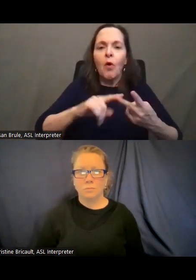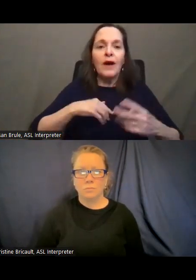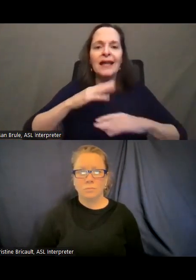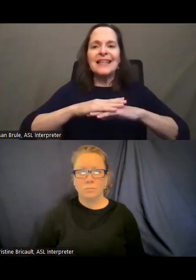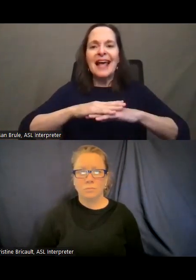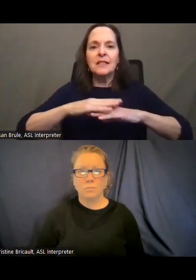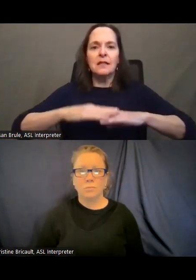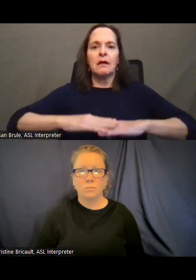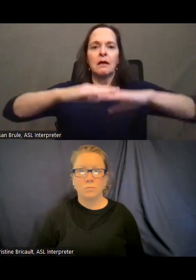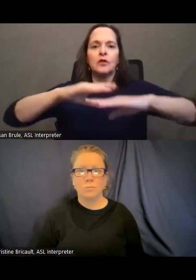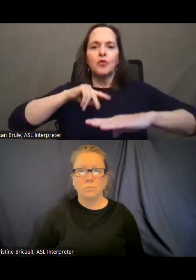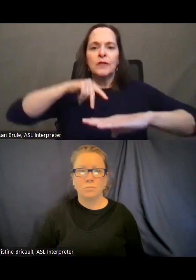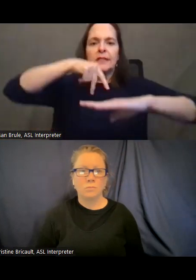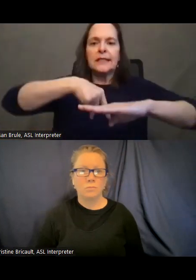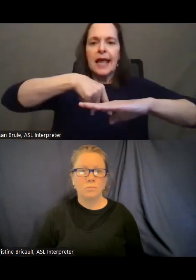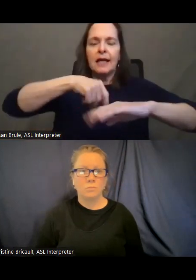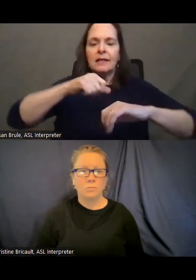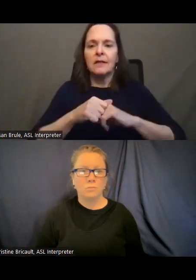It can also be removing barriers.